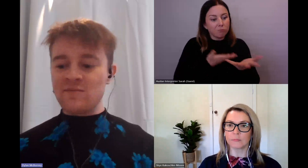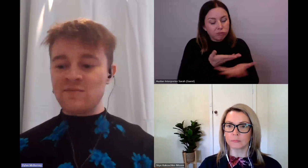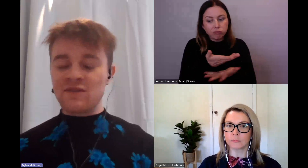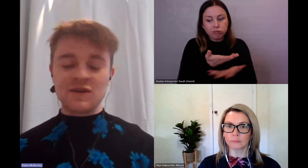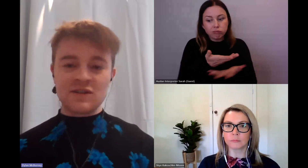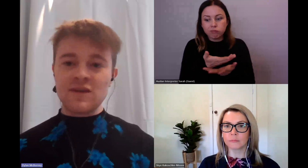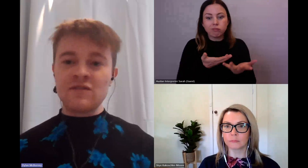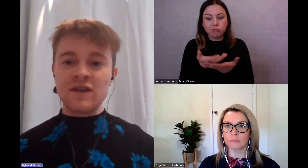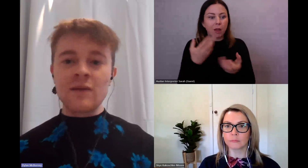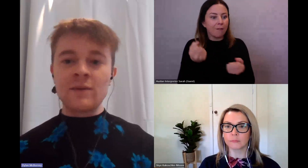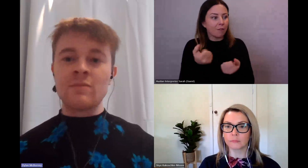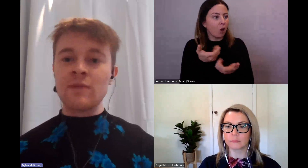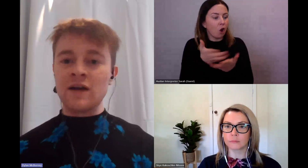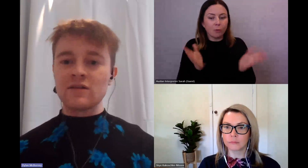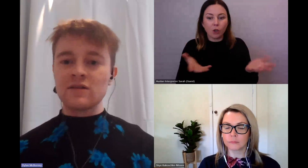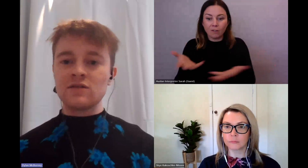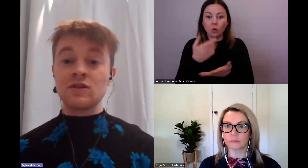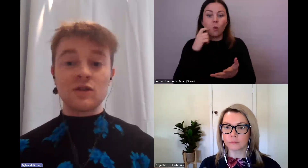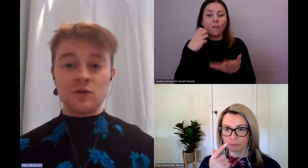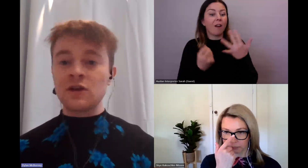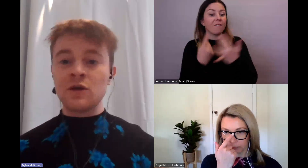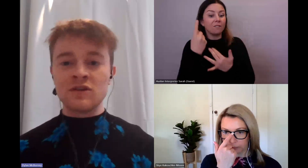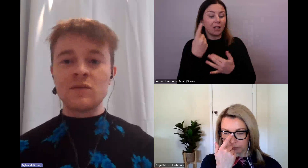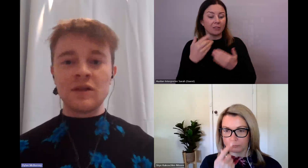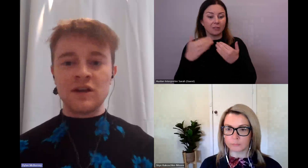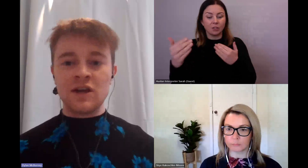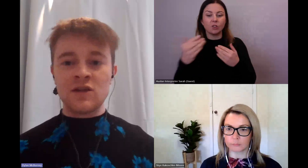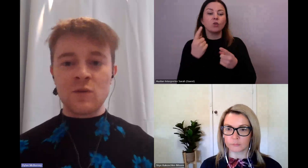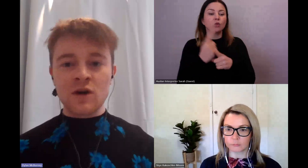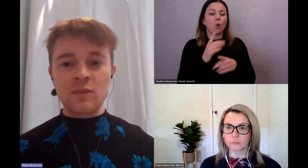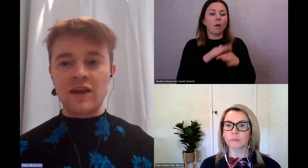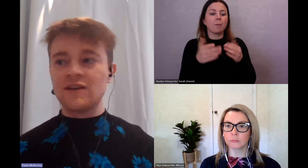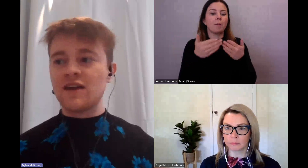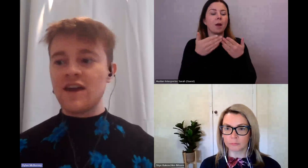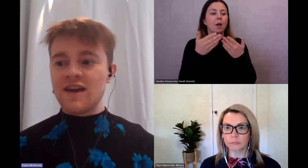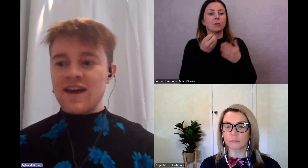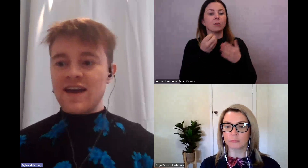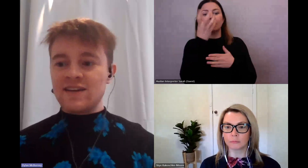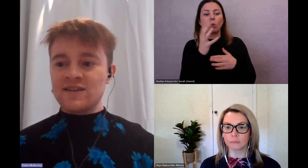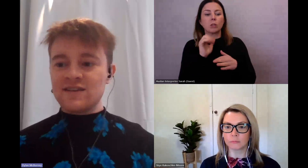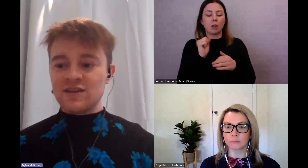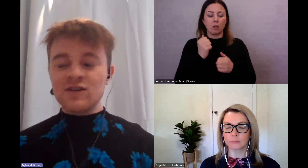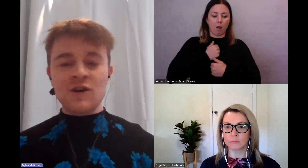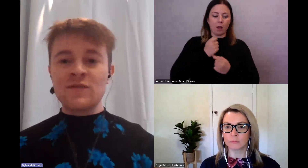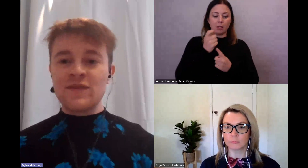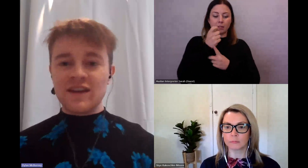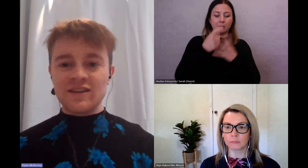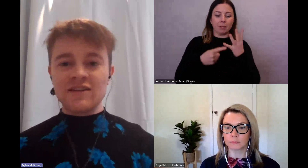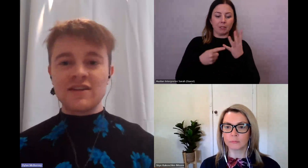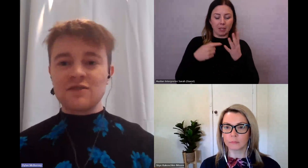We've got an event coming up about disclosing your disability in the workplace and you know it's